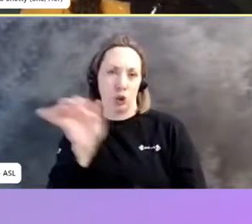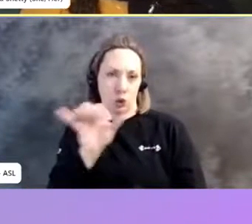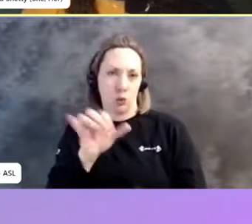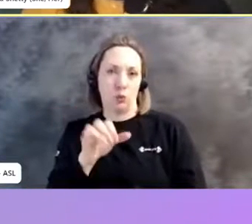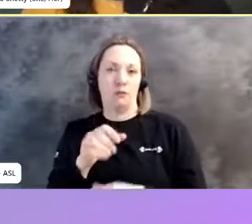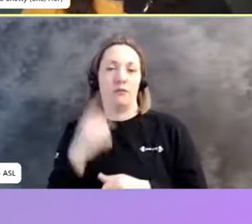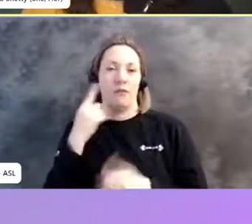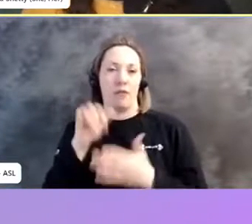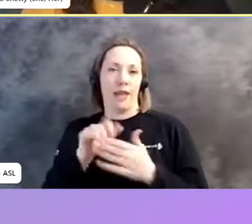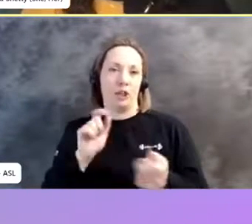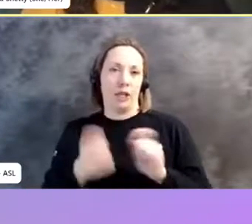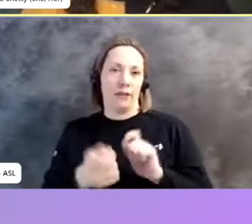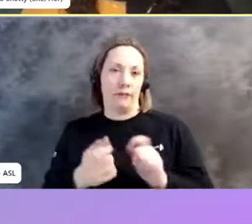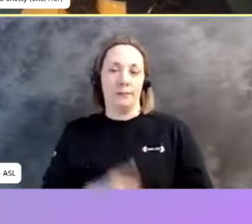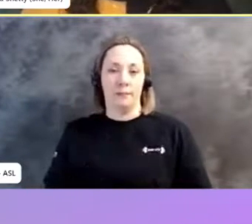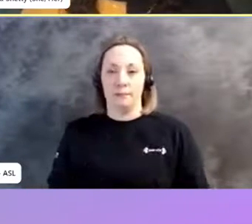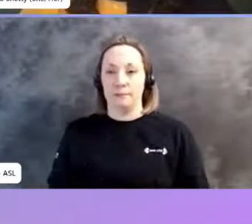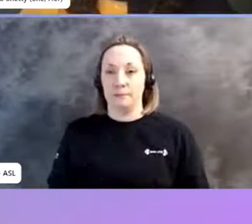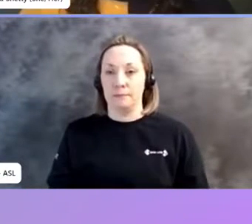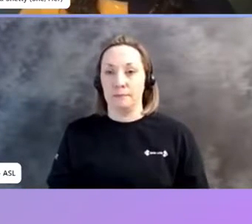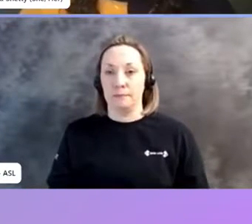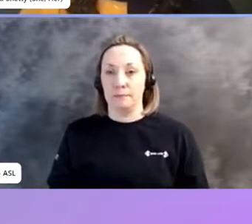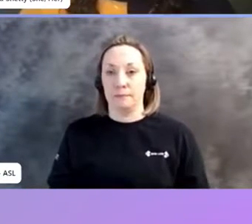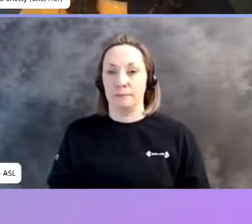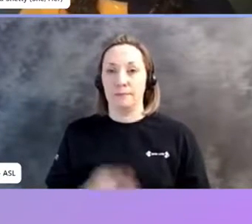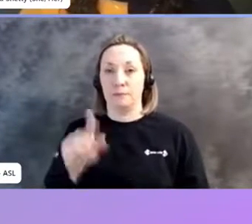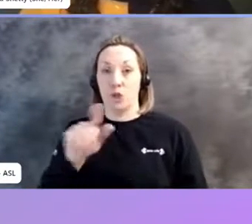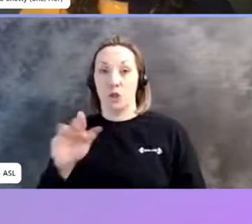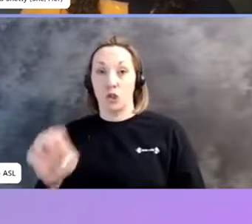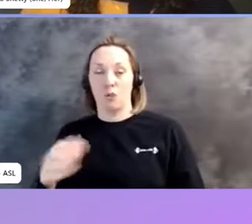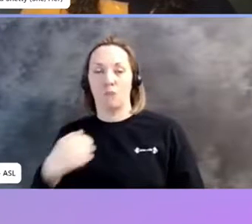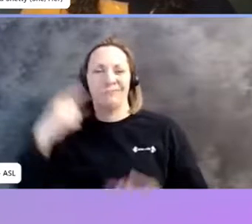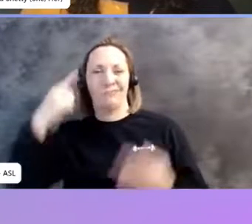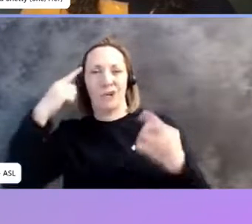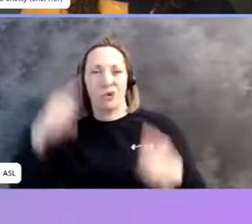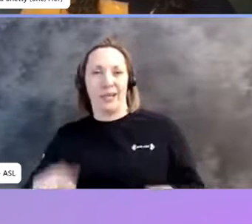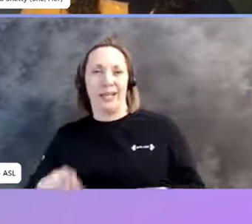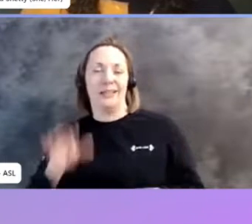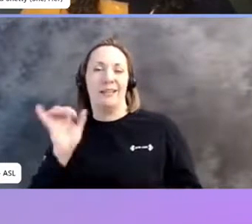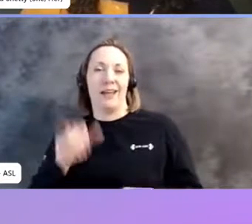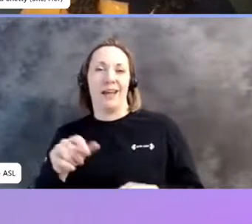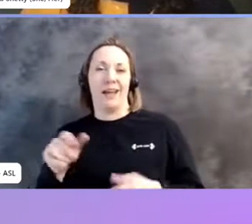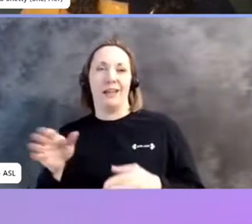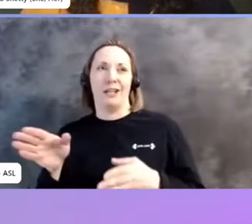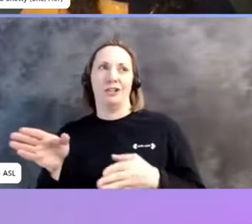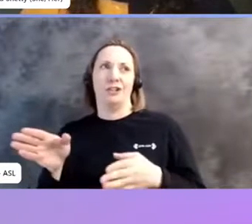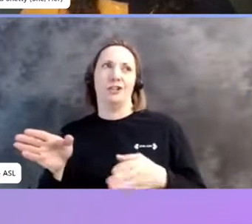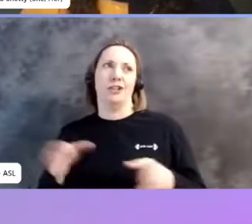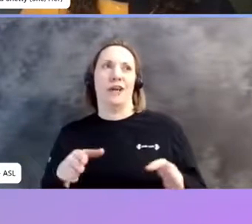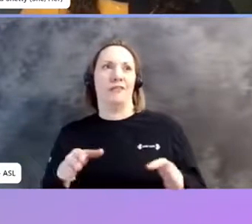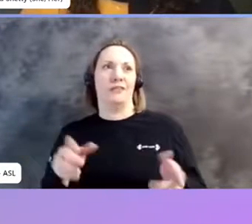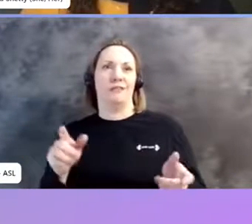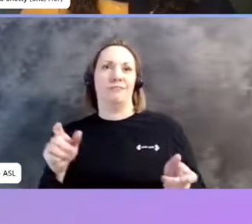learning, and QA along with that accessibility expertise to drive that shift.